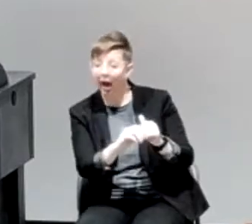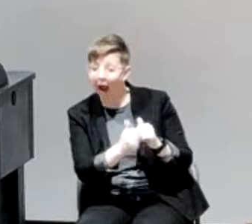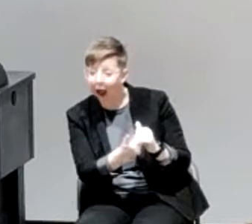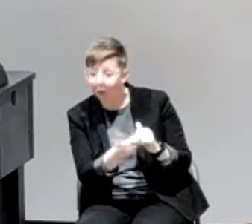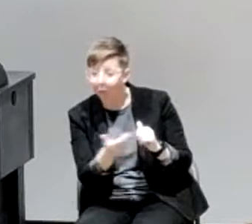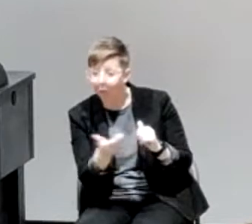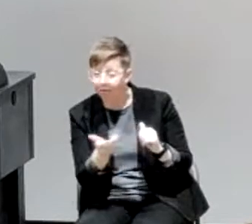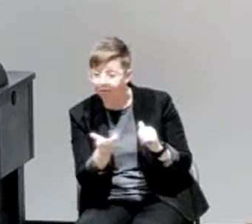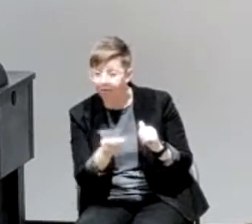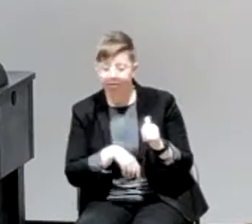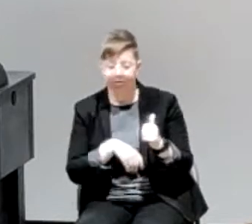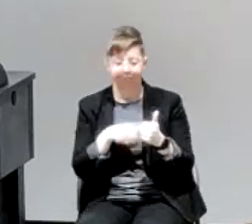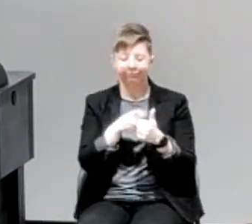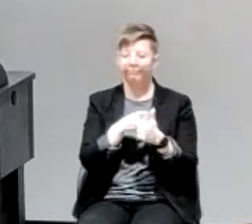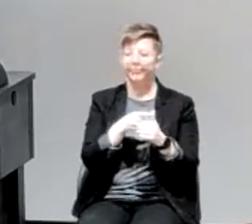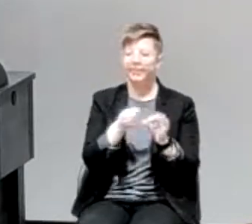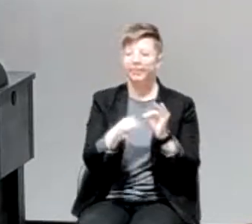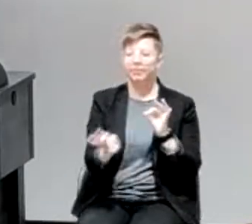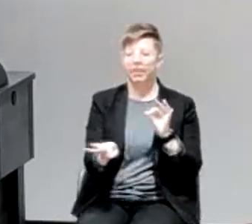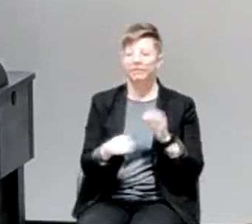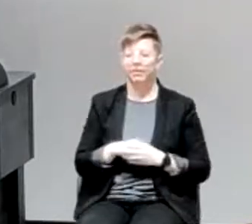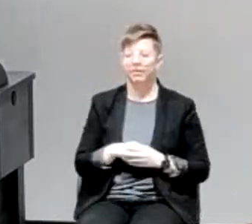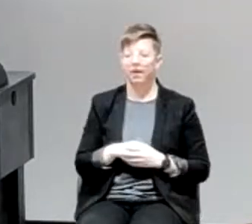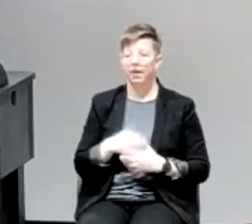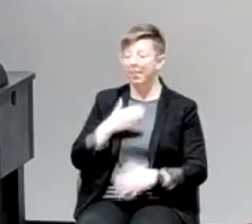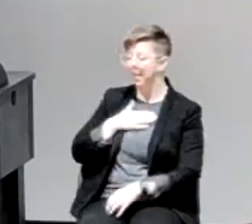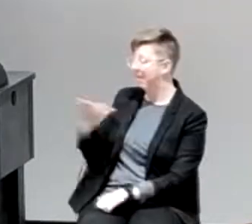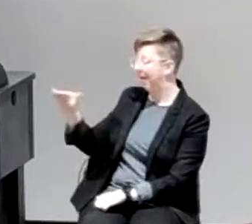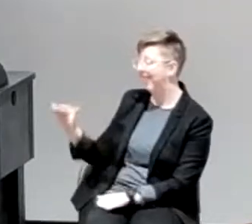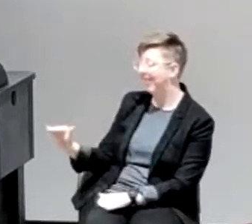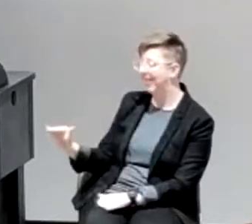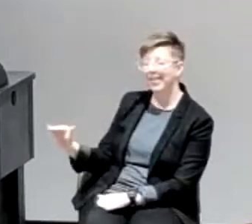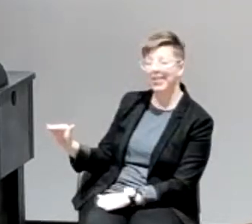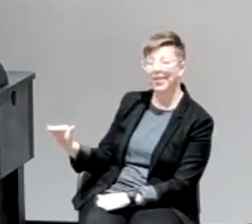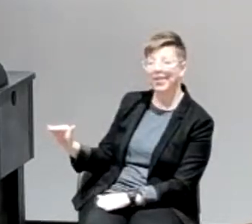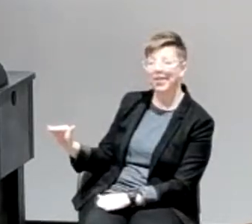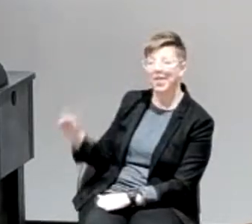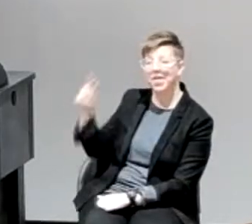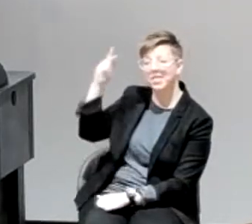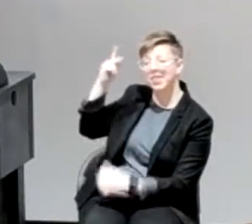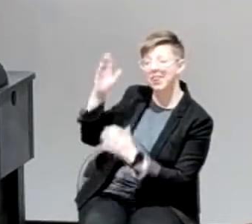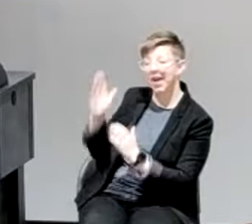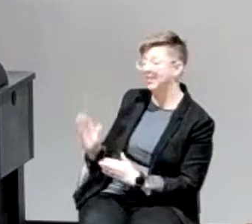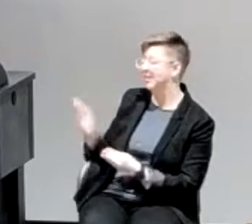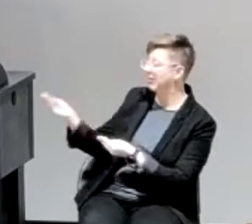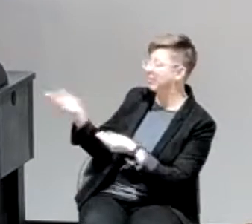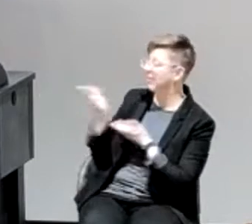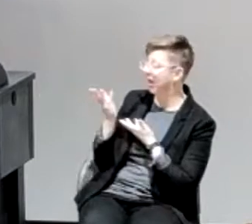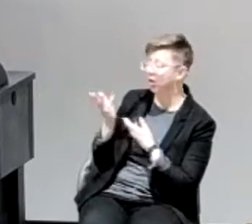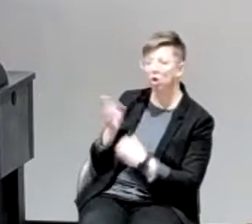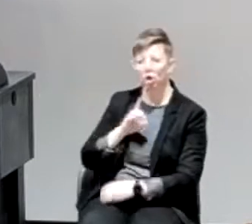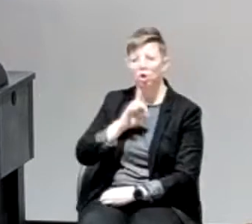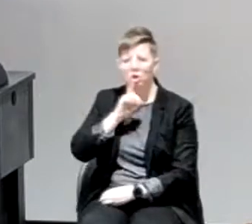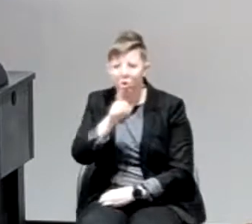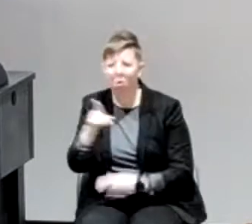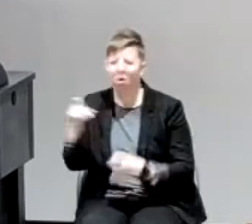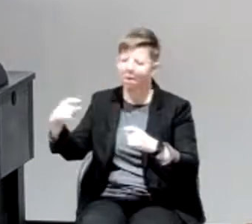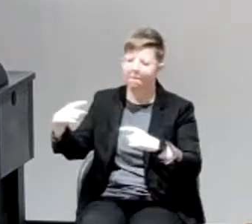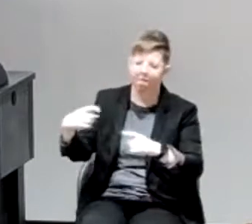As would be the potential to add new and random members to a family potentially be difficult. But what it begins with always is